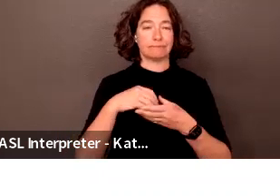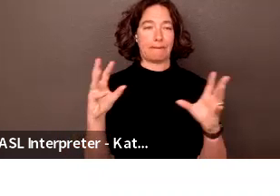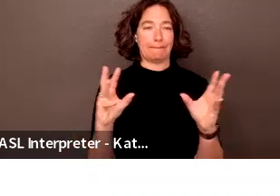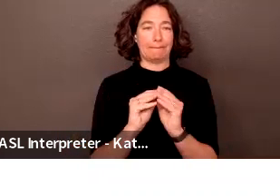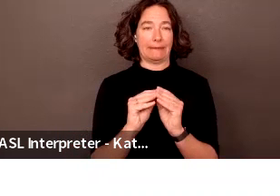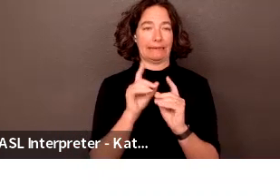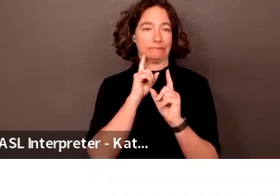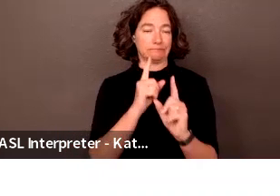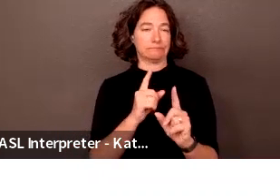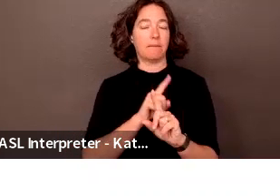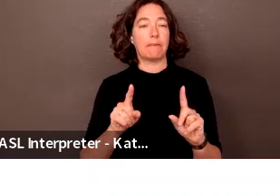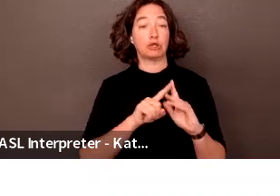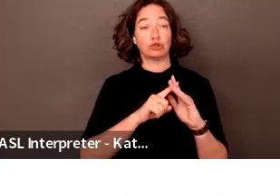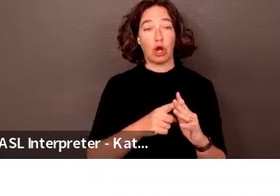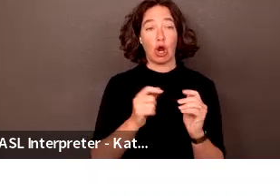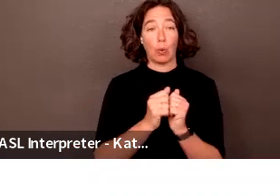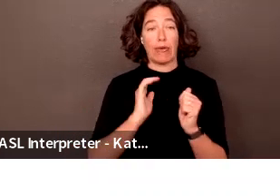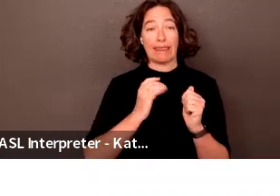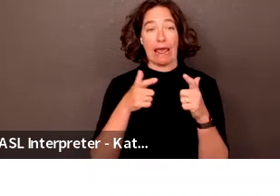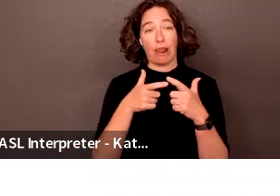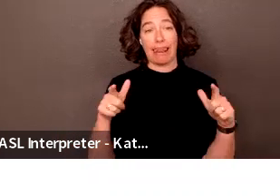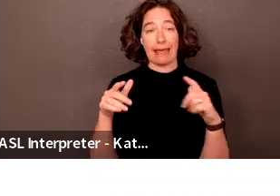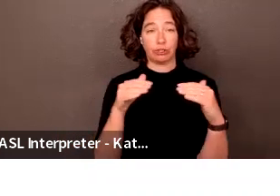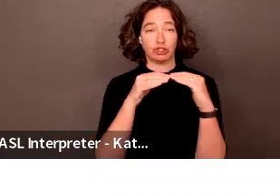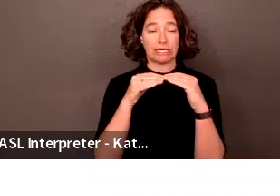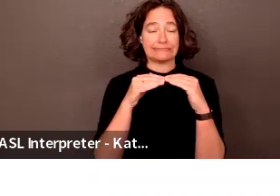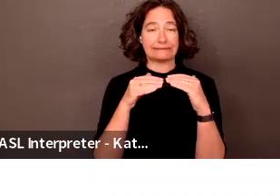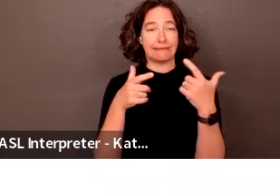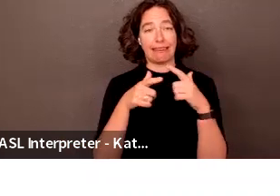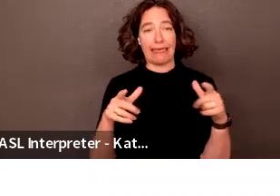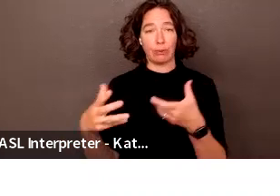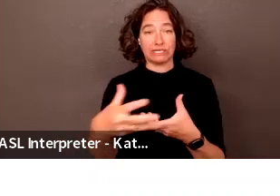do this when we're activated in emergencies so we have this best